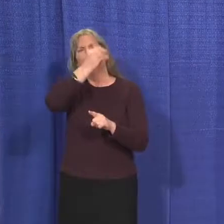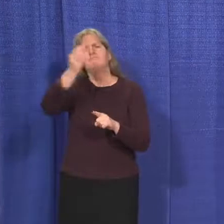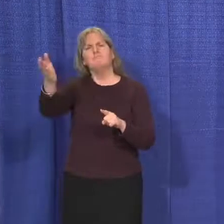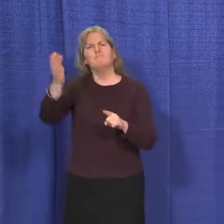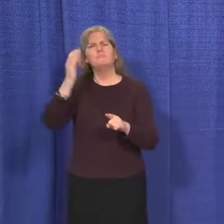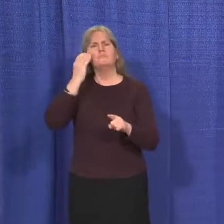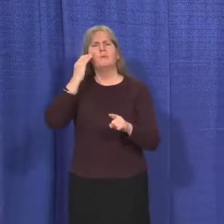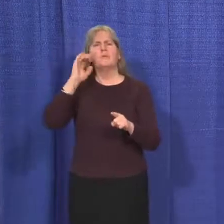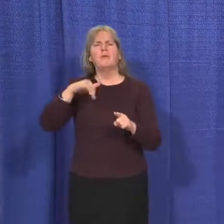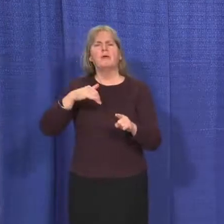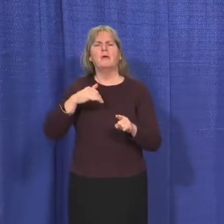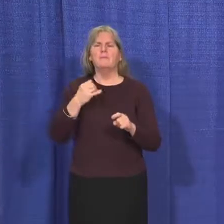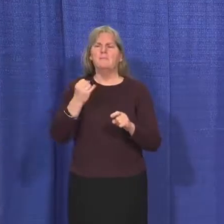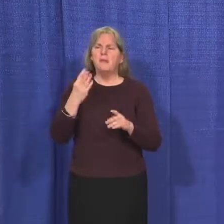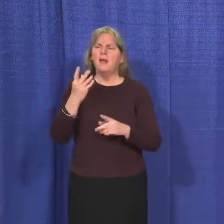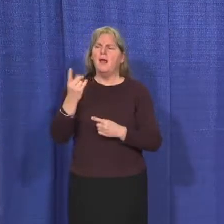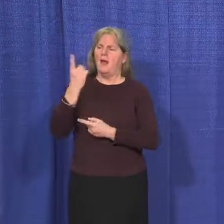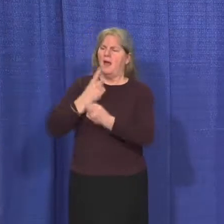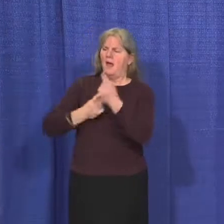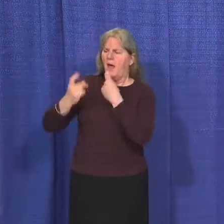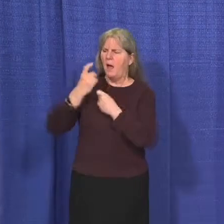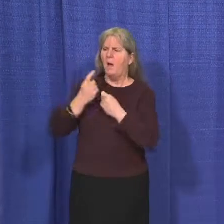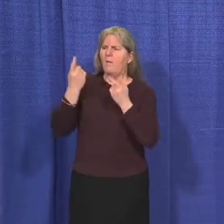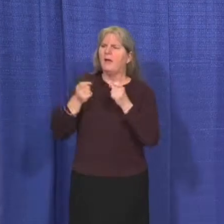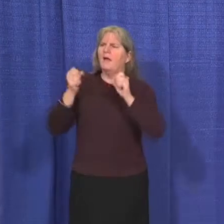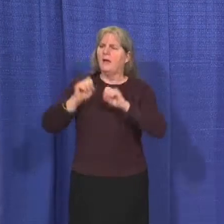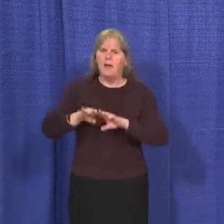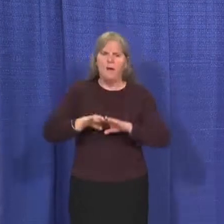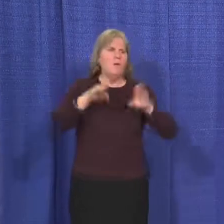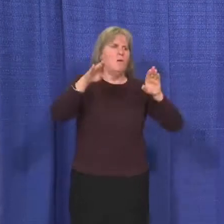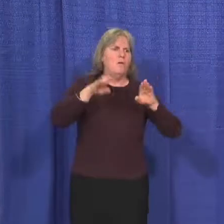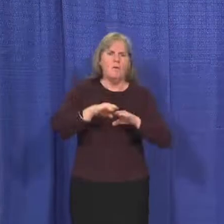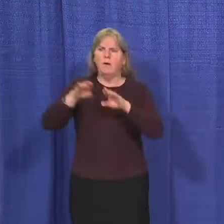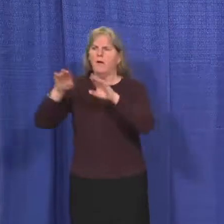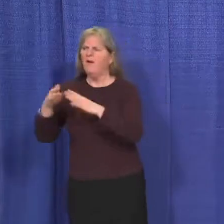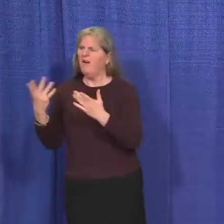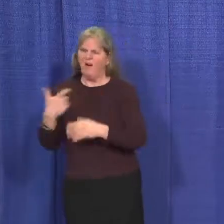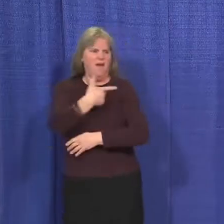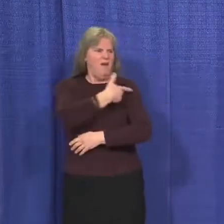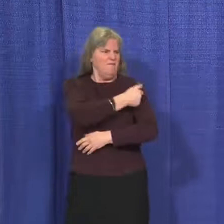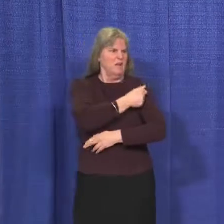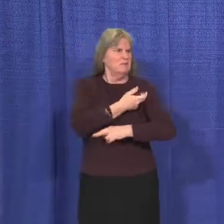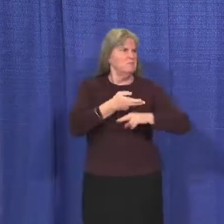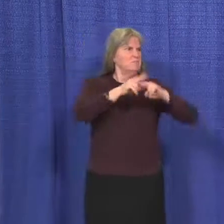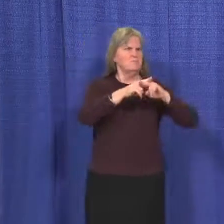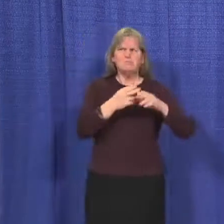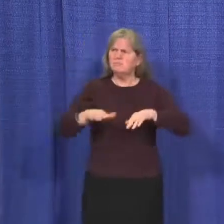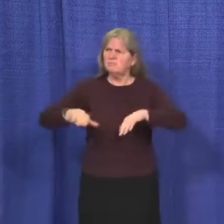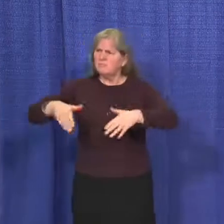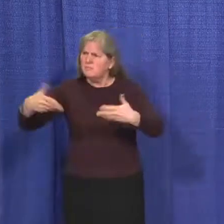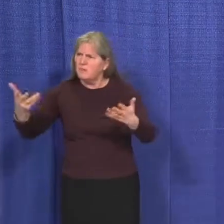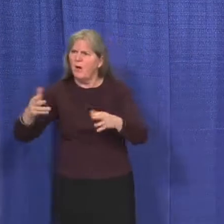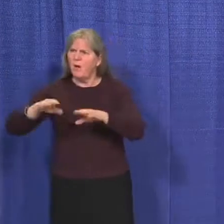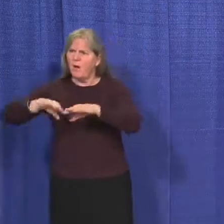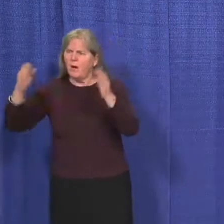top that I acknowledge many people are asking about when we can open up now that vaccination rates are high.